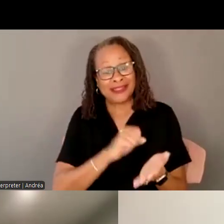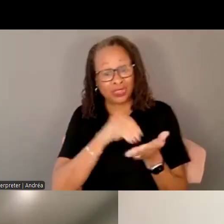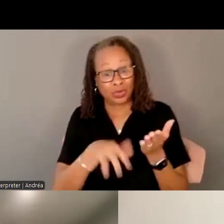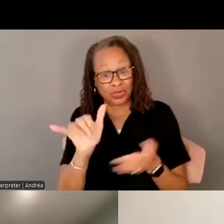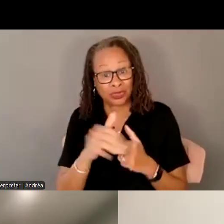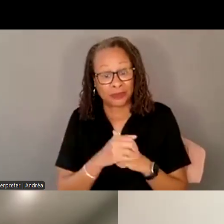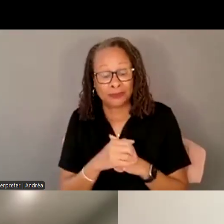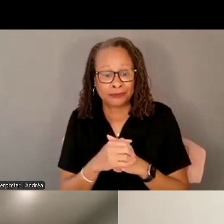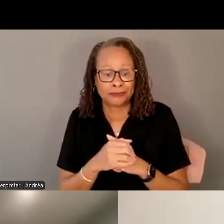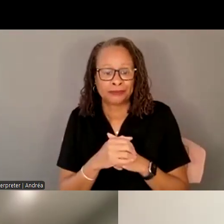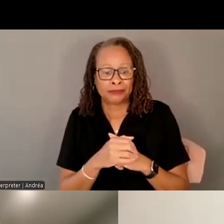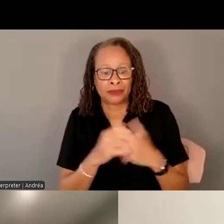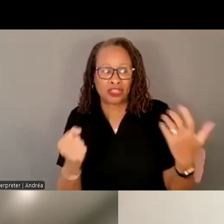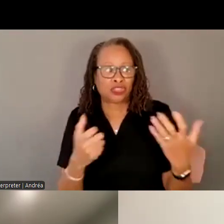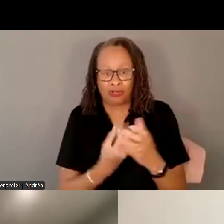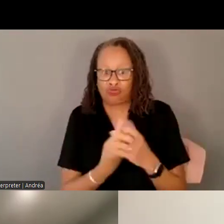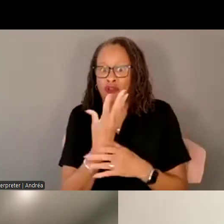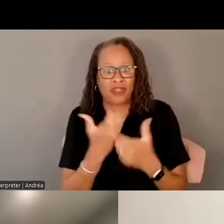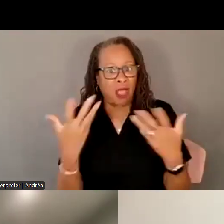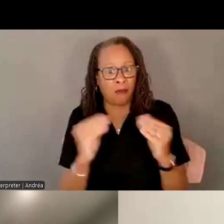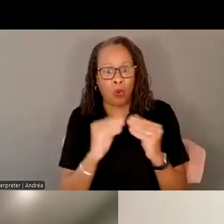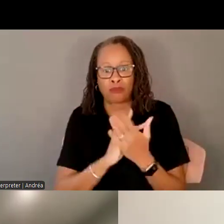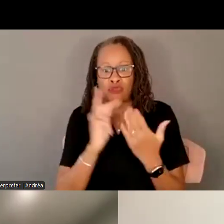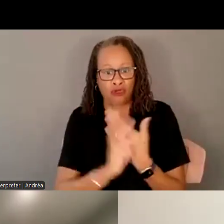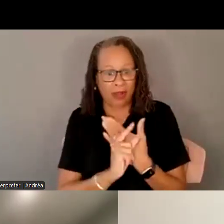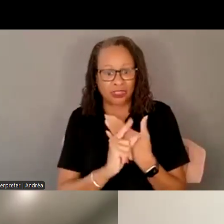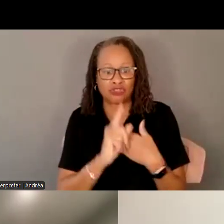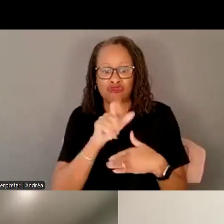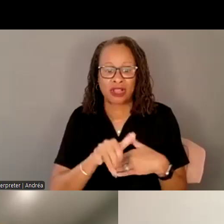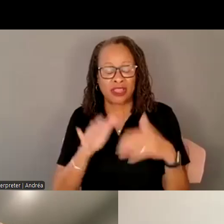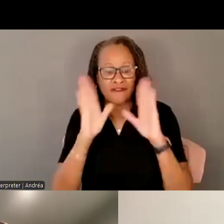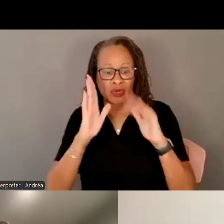is a growth of a lot more programs that really focus on how can we start